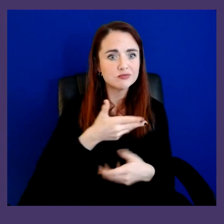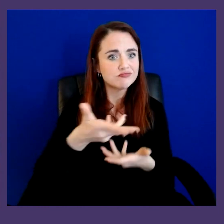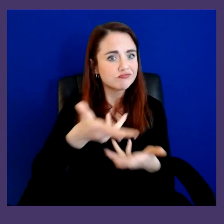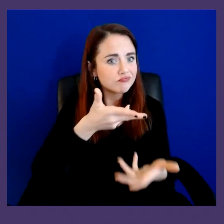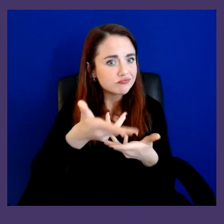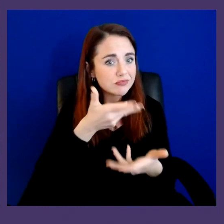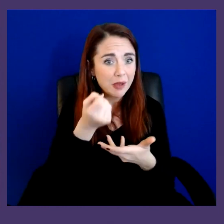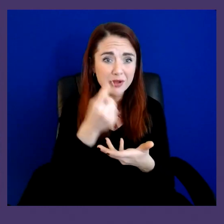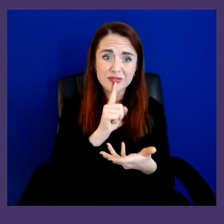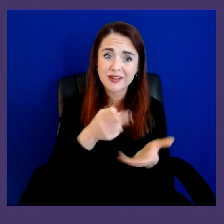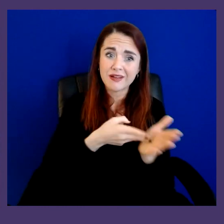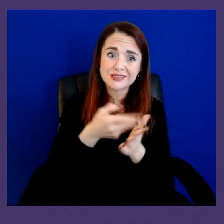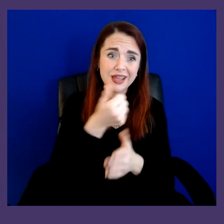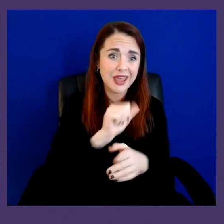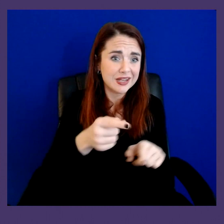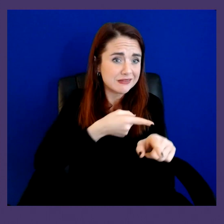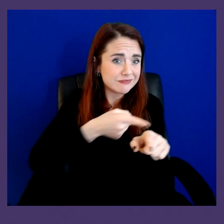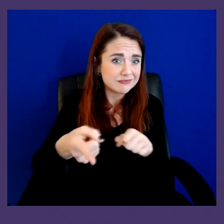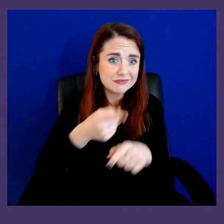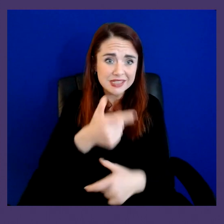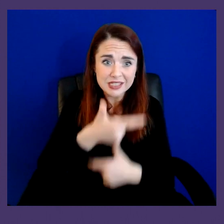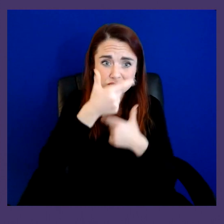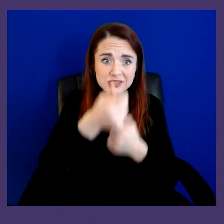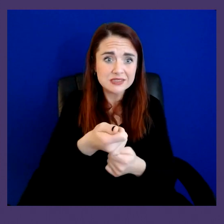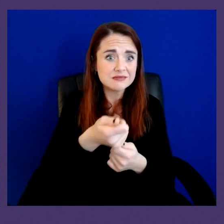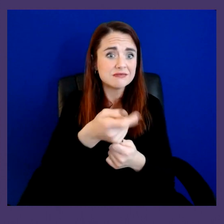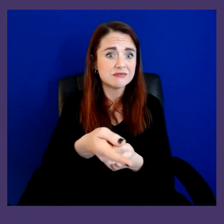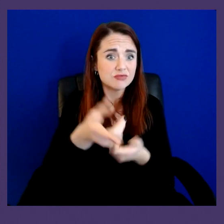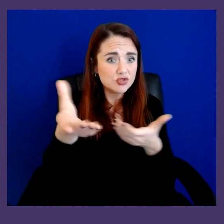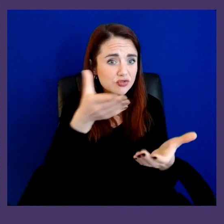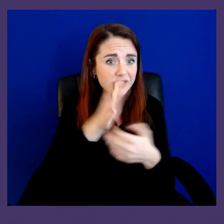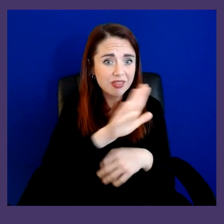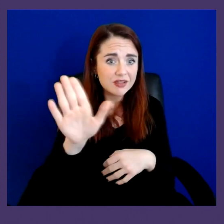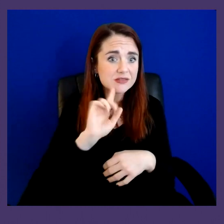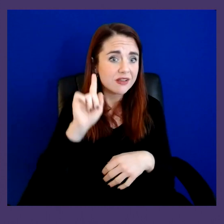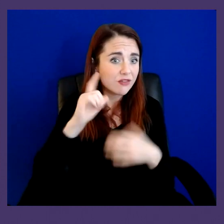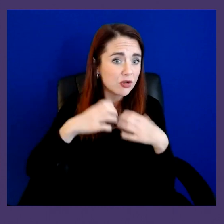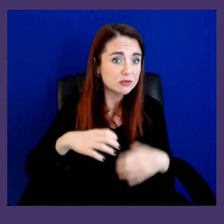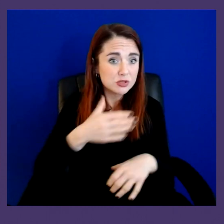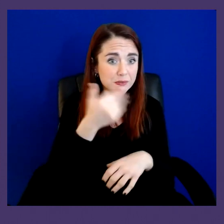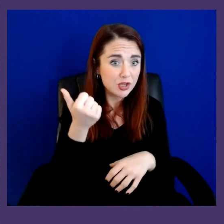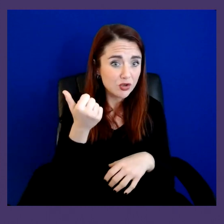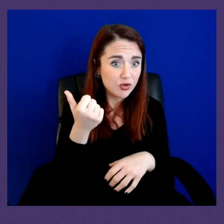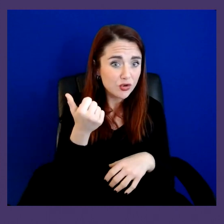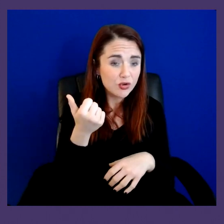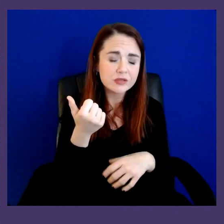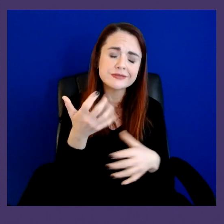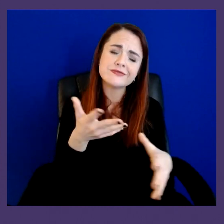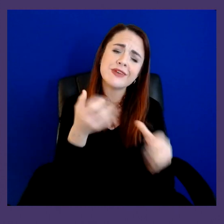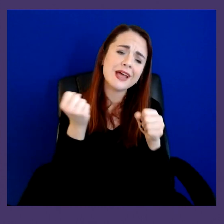interested in serving its deaf customers better, it's so quick and easy to integrate with Signly,